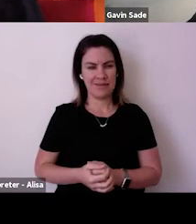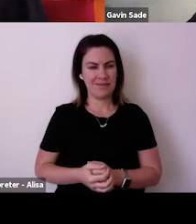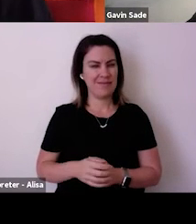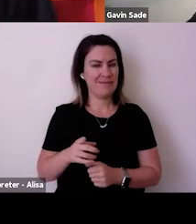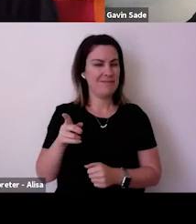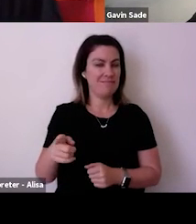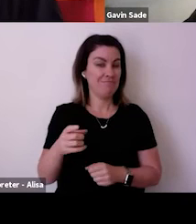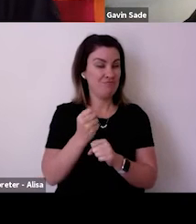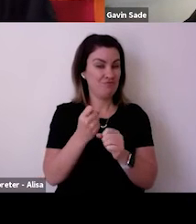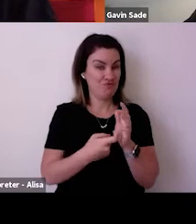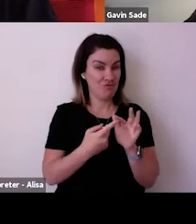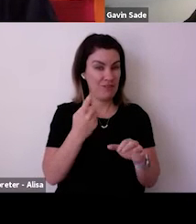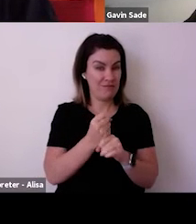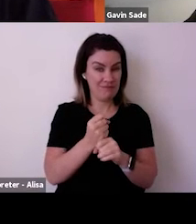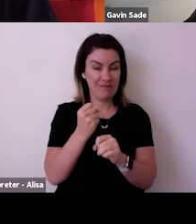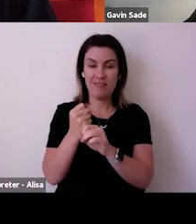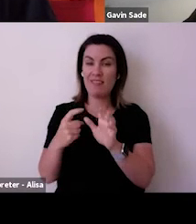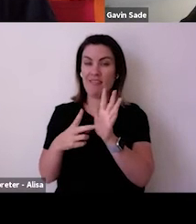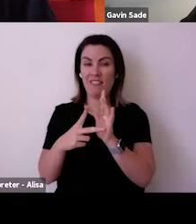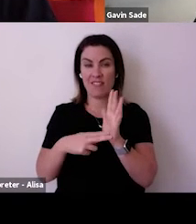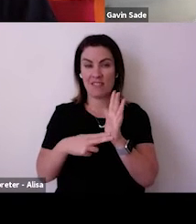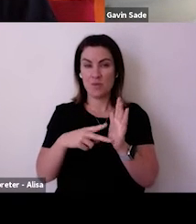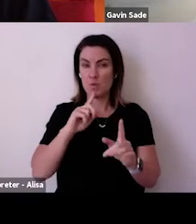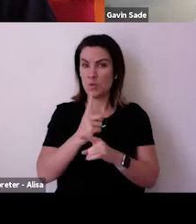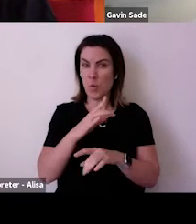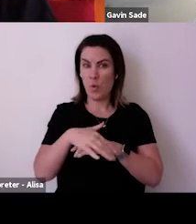to demonstrates the increasing value of creativity across the economy.